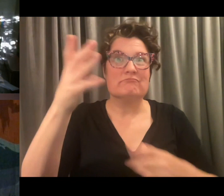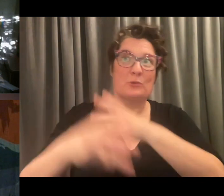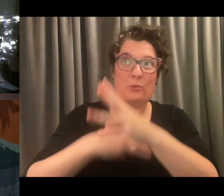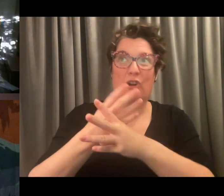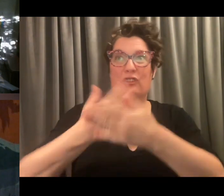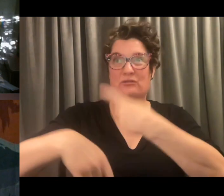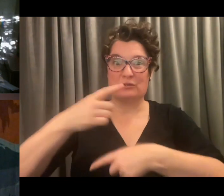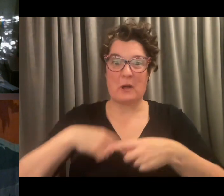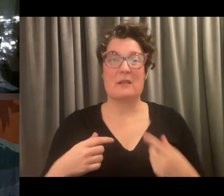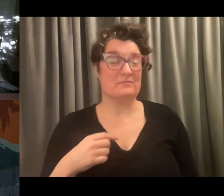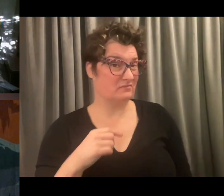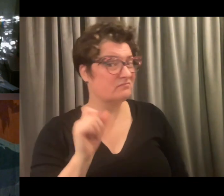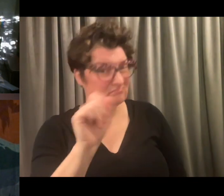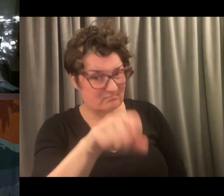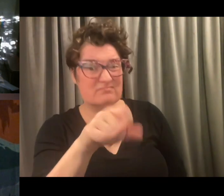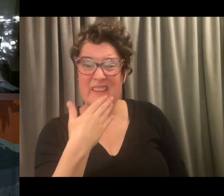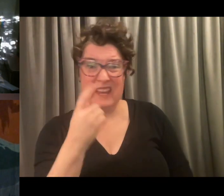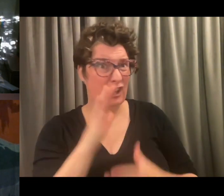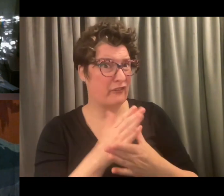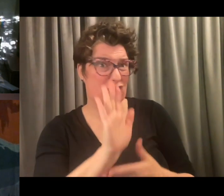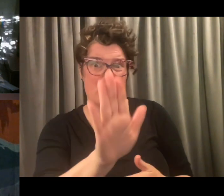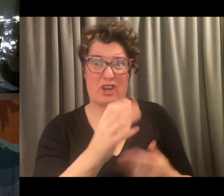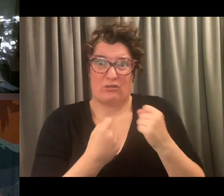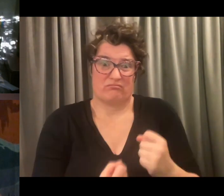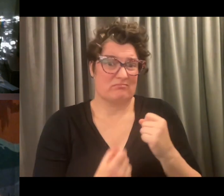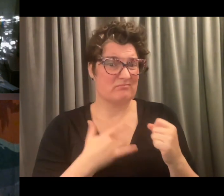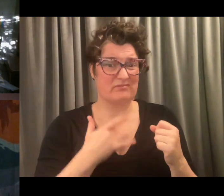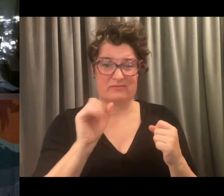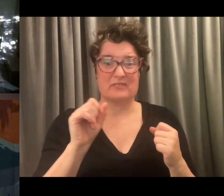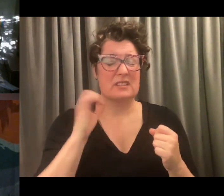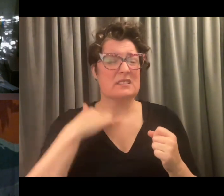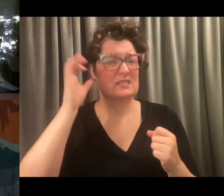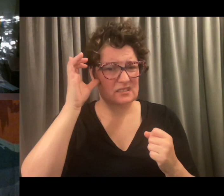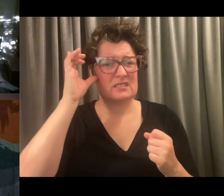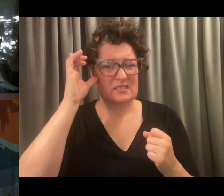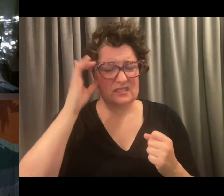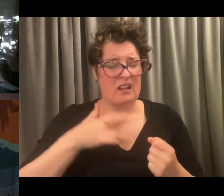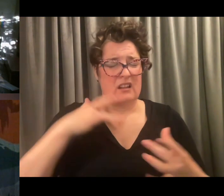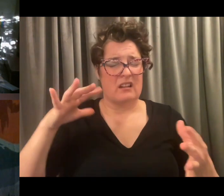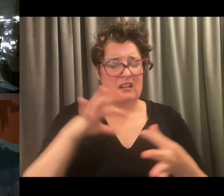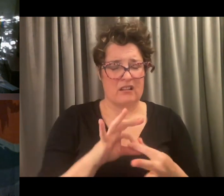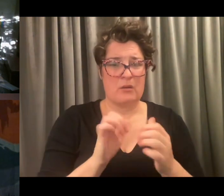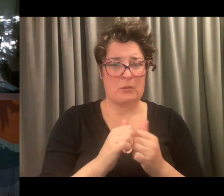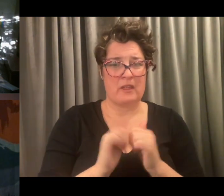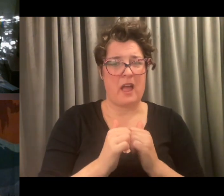I was just feeling into the ways that the kind of inner, inner unity and inner